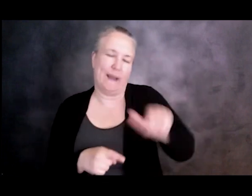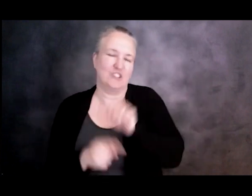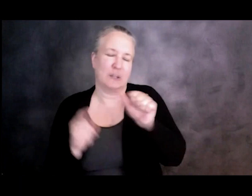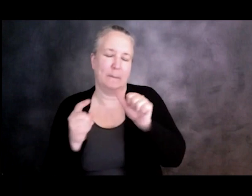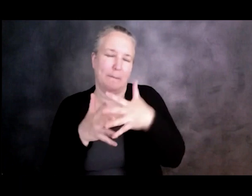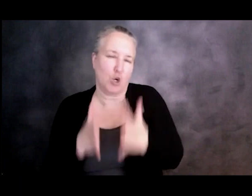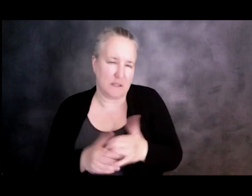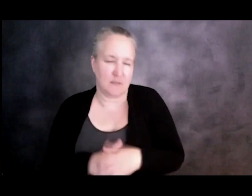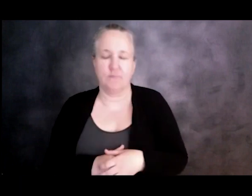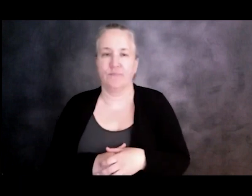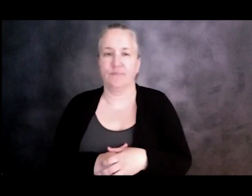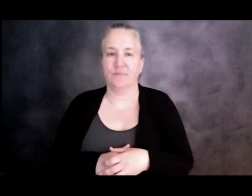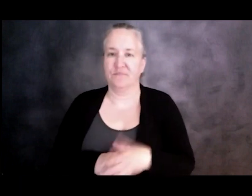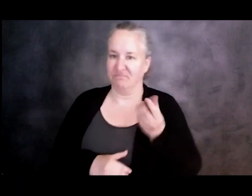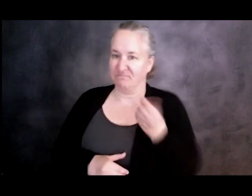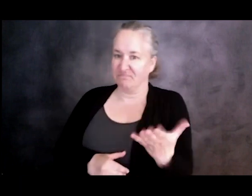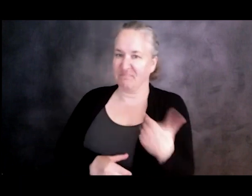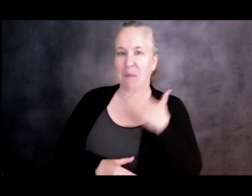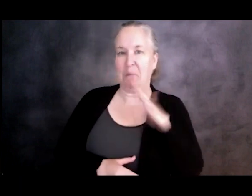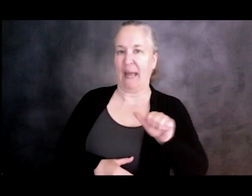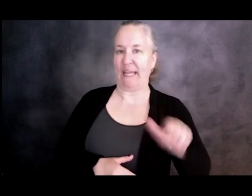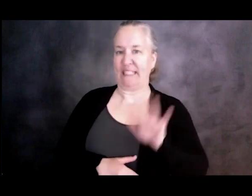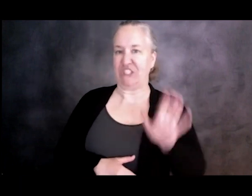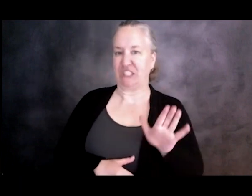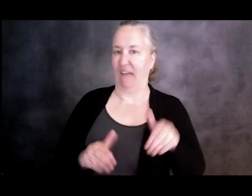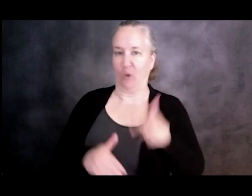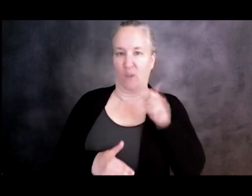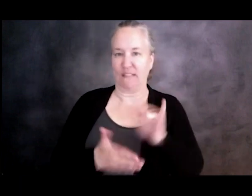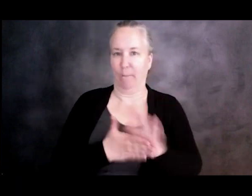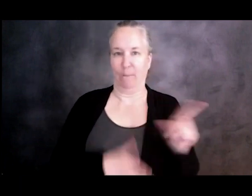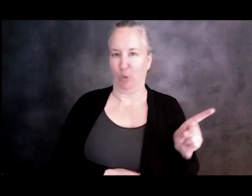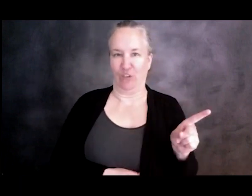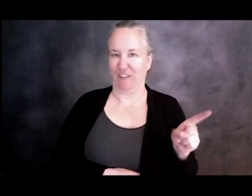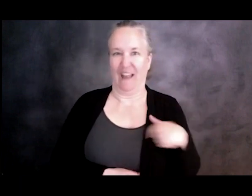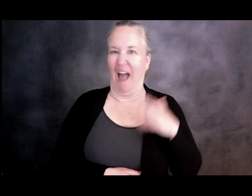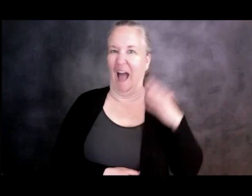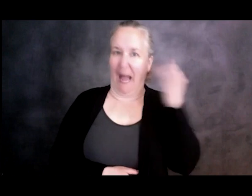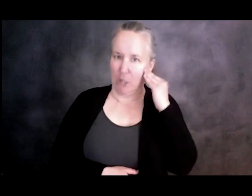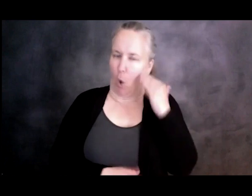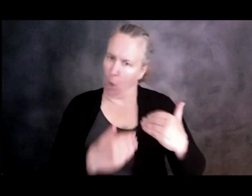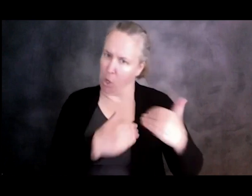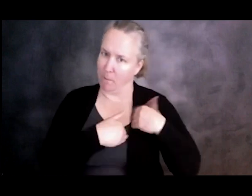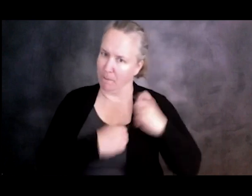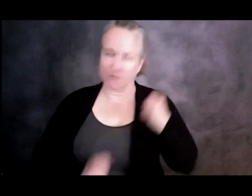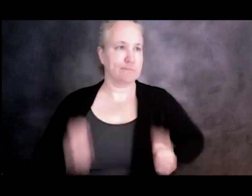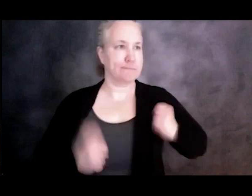I have to admit to being a bad Asian. I haven't seen Crazy Rich Asians. I know that was all of our moral obligation to rush out there and watch the movie,